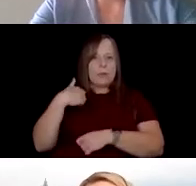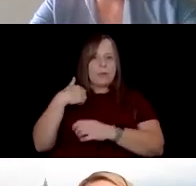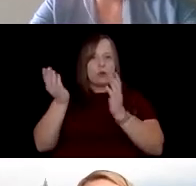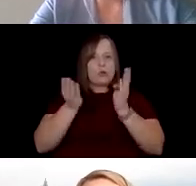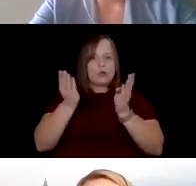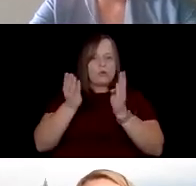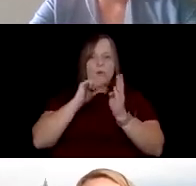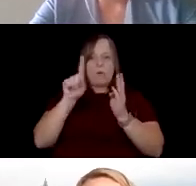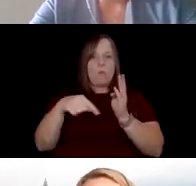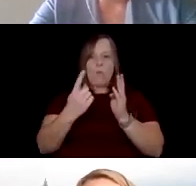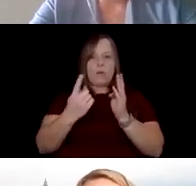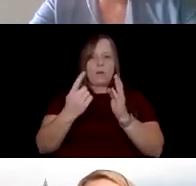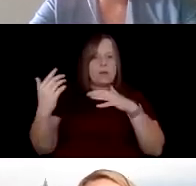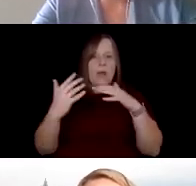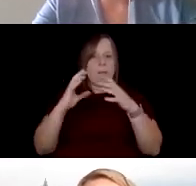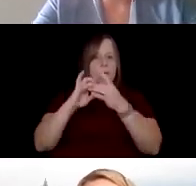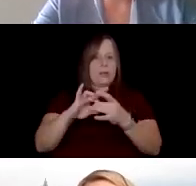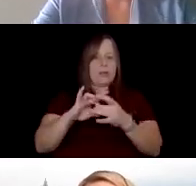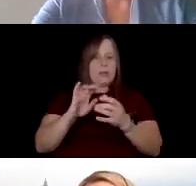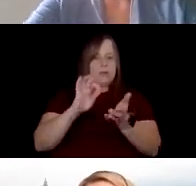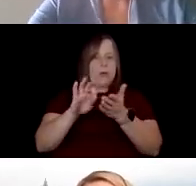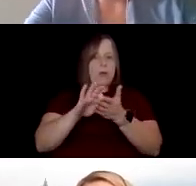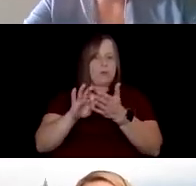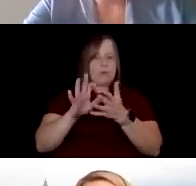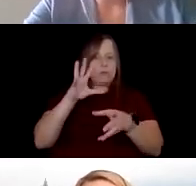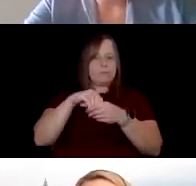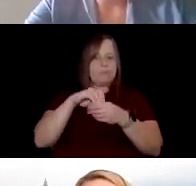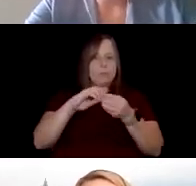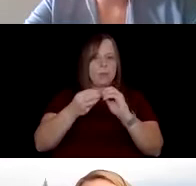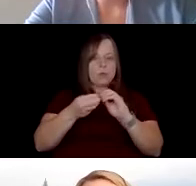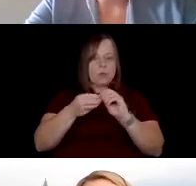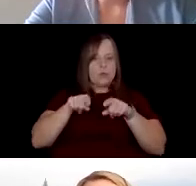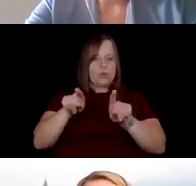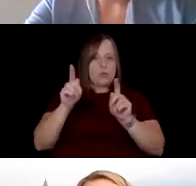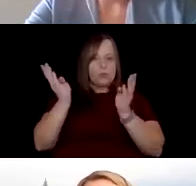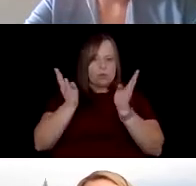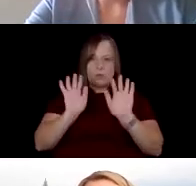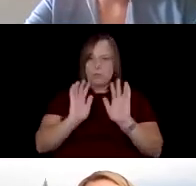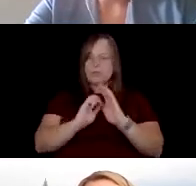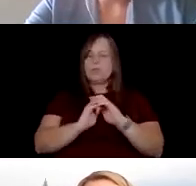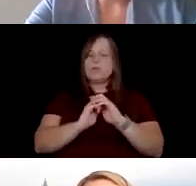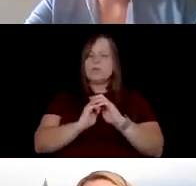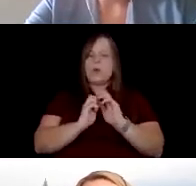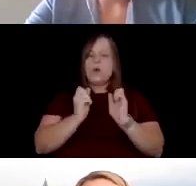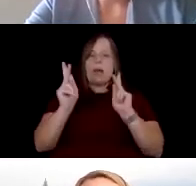does not have to be combat-related to count as having been sustained during service. A lot of people get TBIs